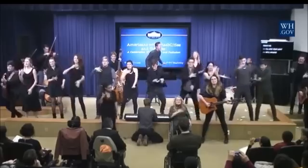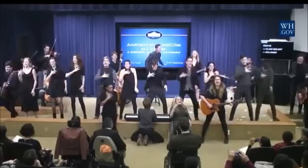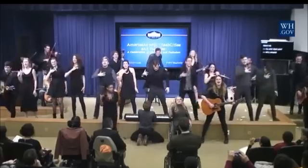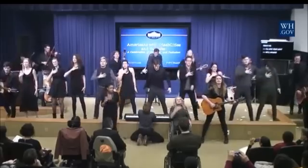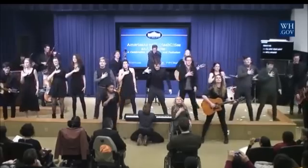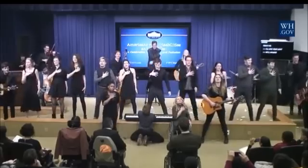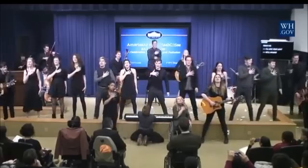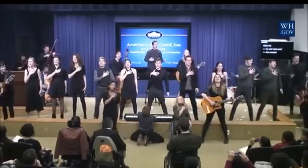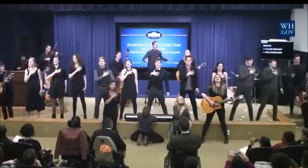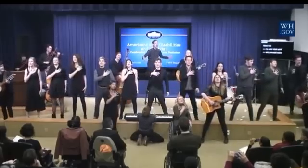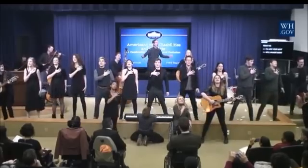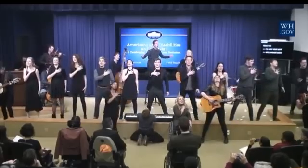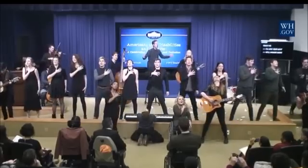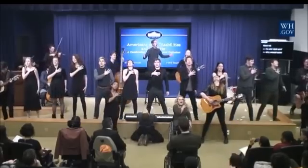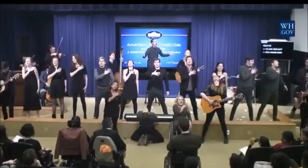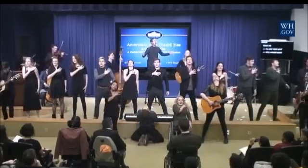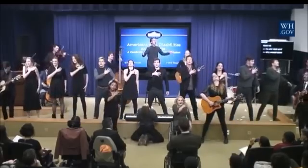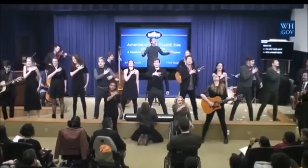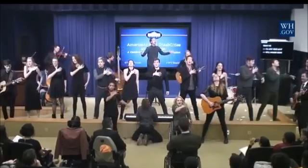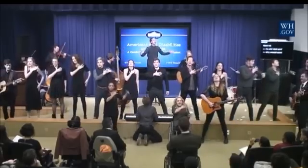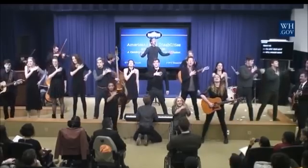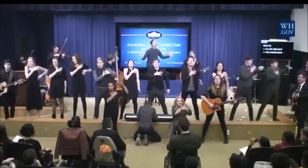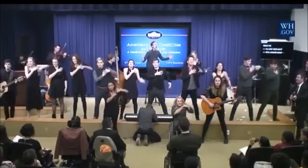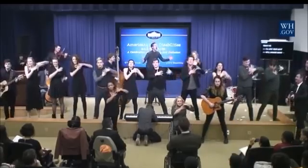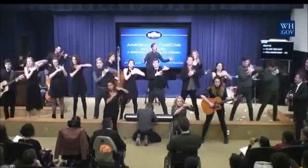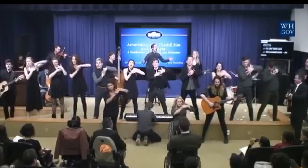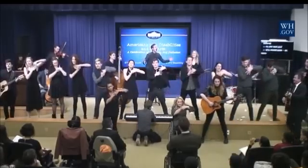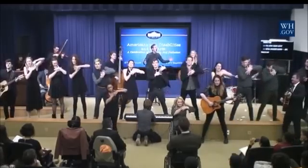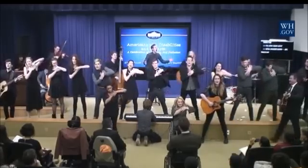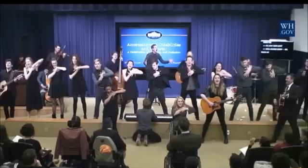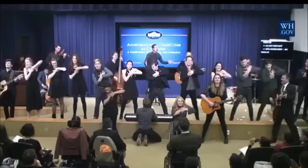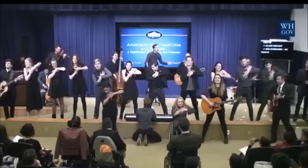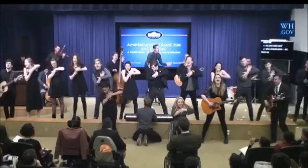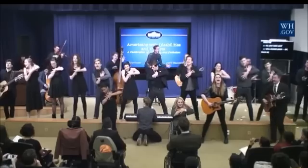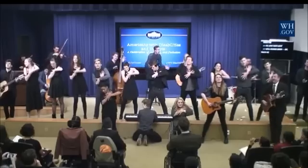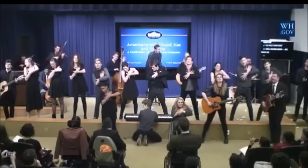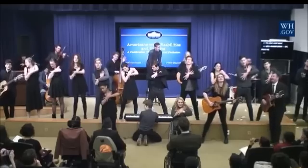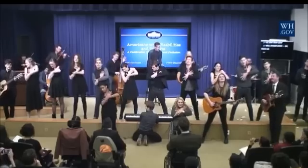Touch me- just like that.